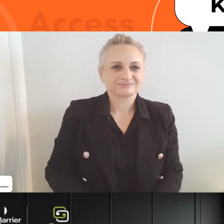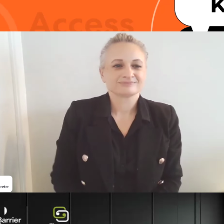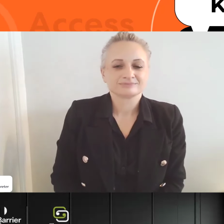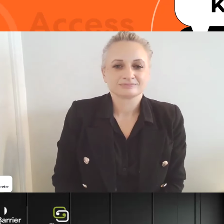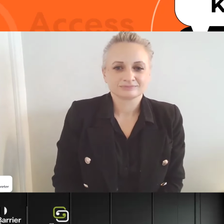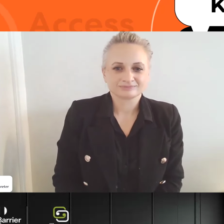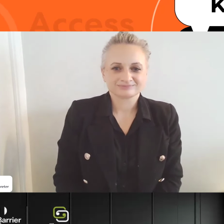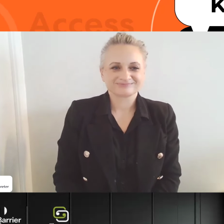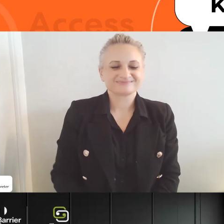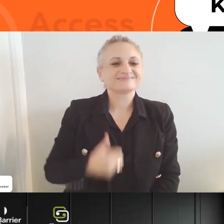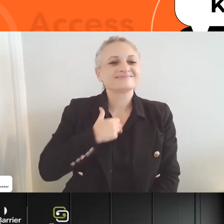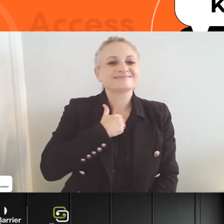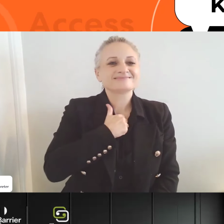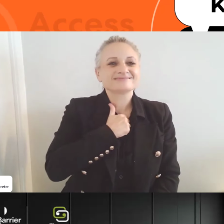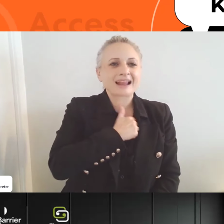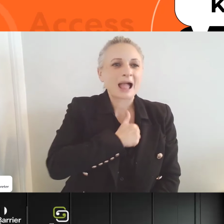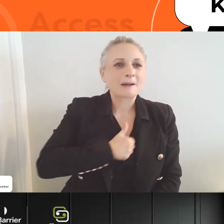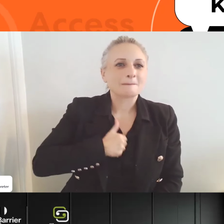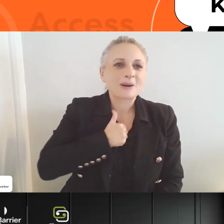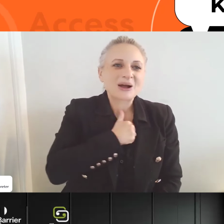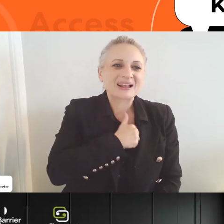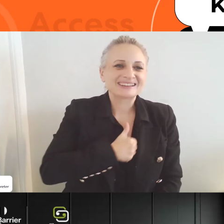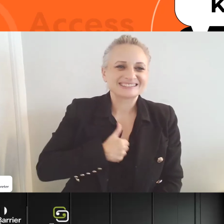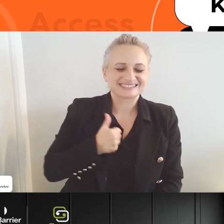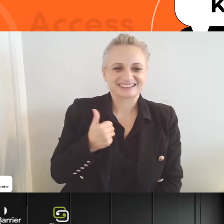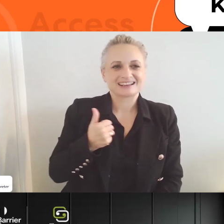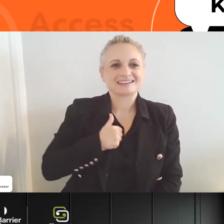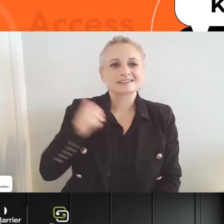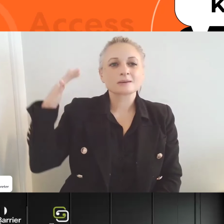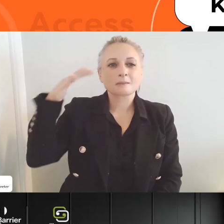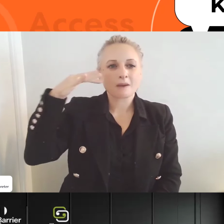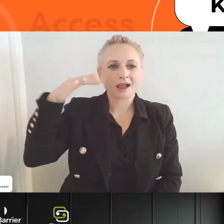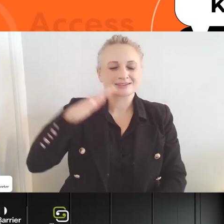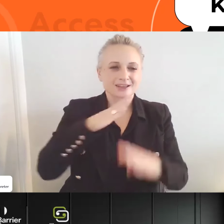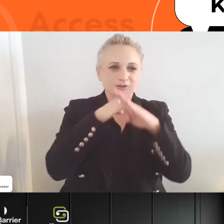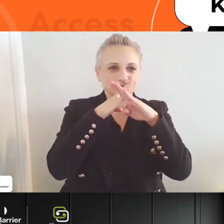Apologies for that, I was muted. Thank you